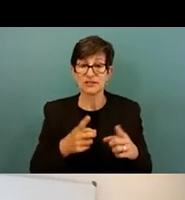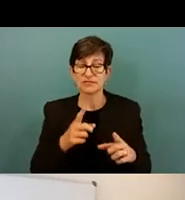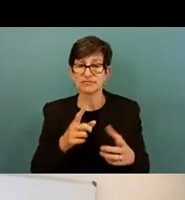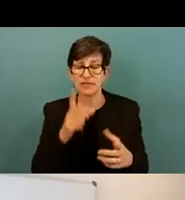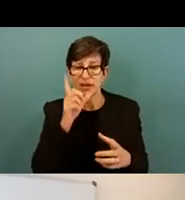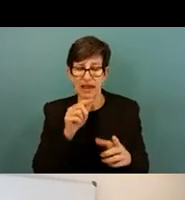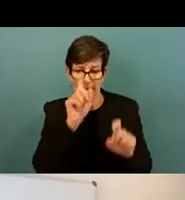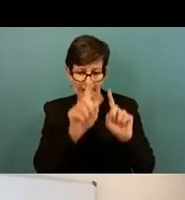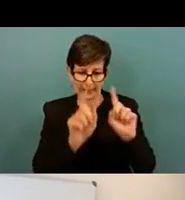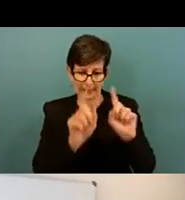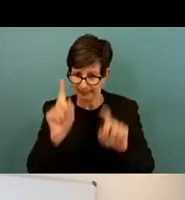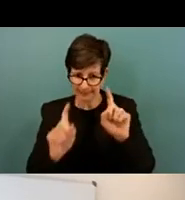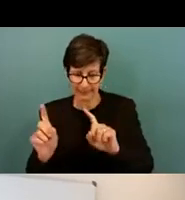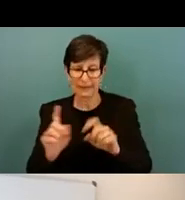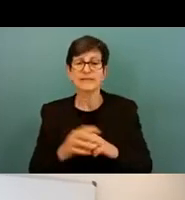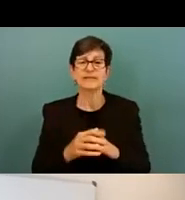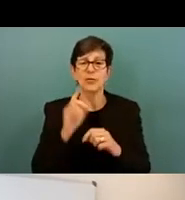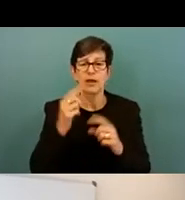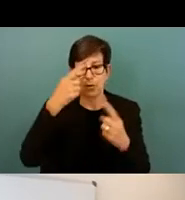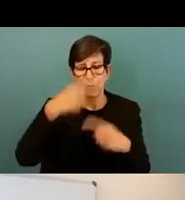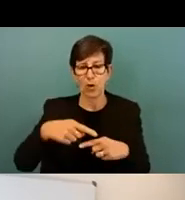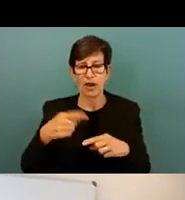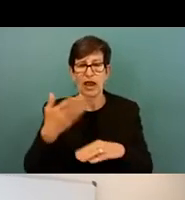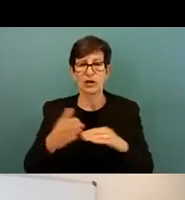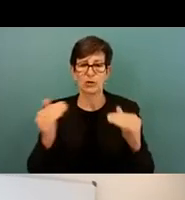then be able to do some benchmarking with the data that we're collecting.